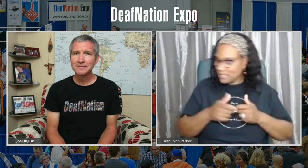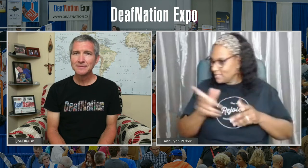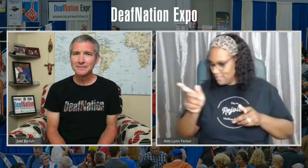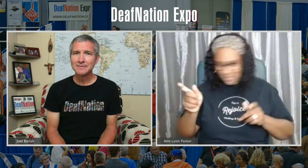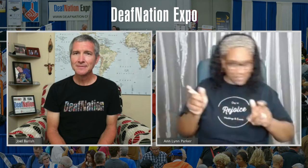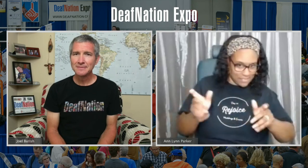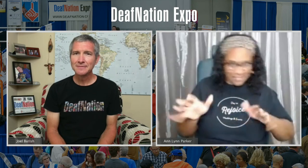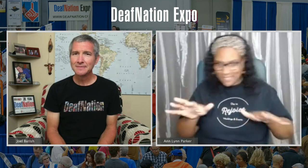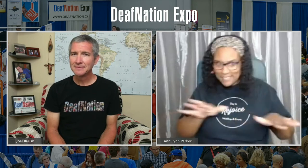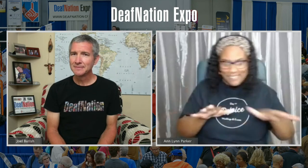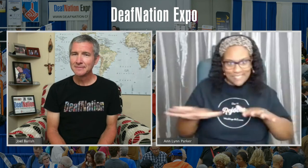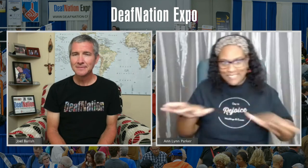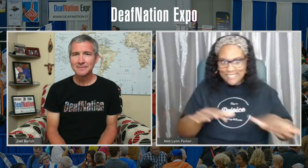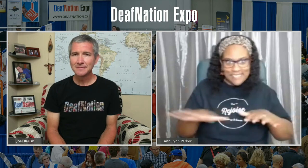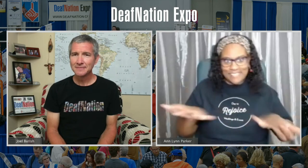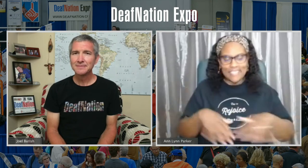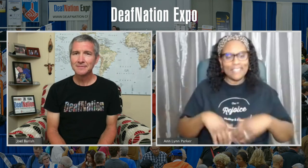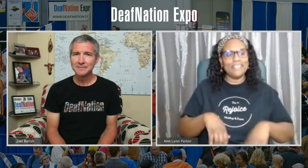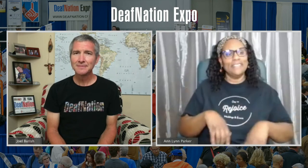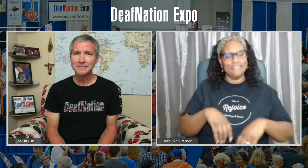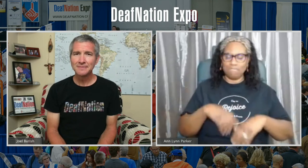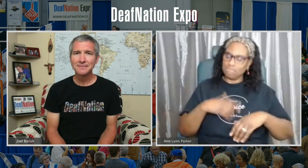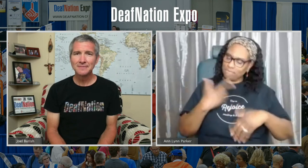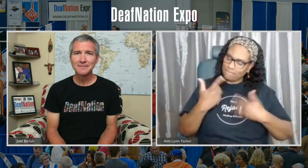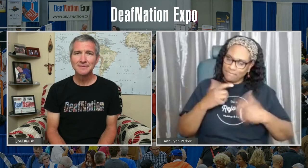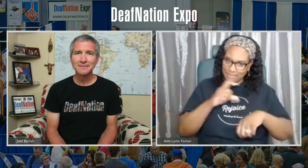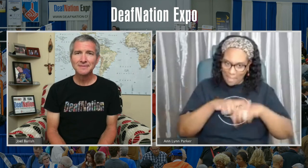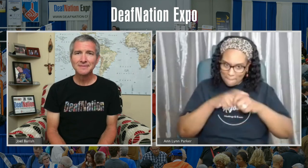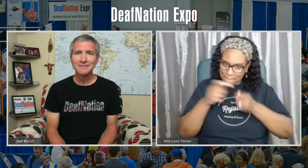I have to balance my time between my commitments.